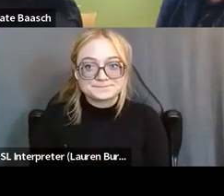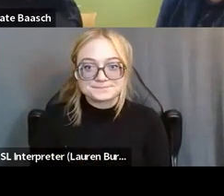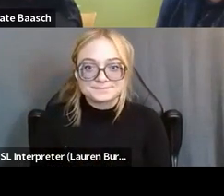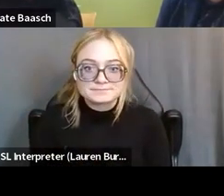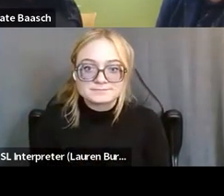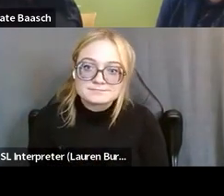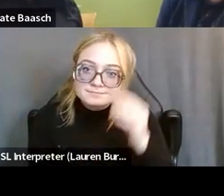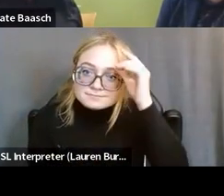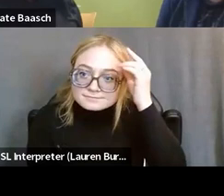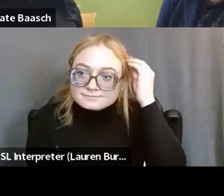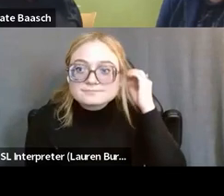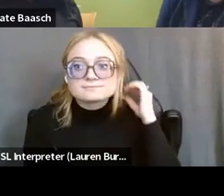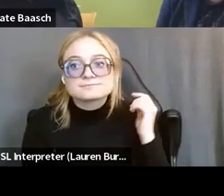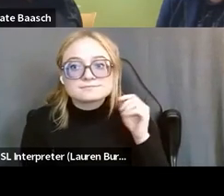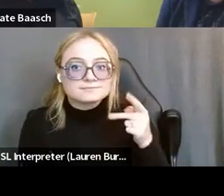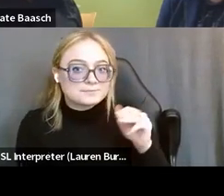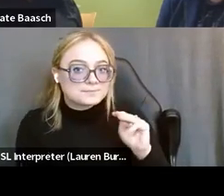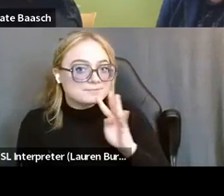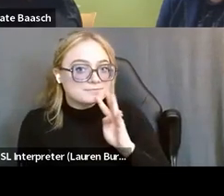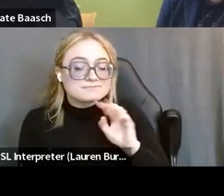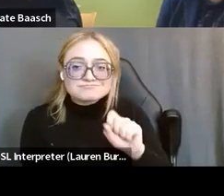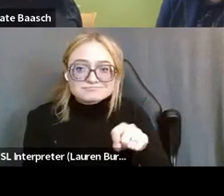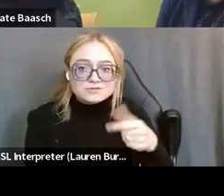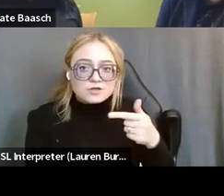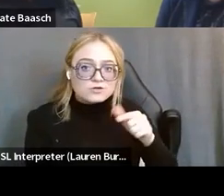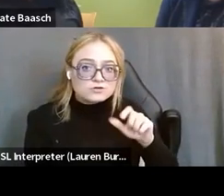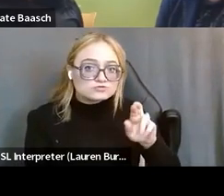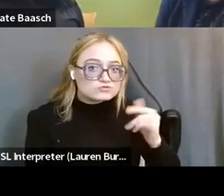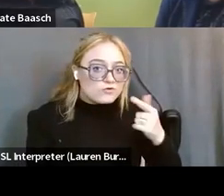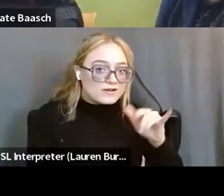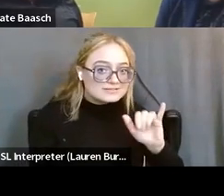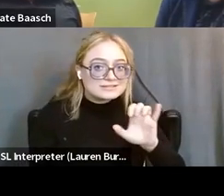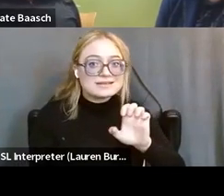Yeah, I mean Georgi and Kate, if you wanna share examples of where you do hold meetings